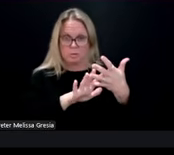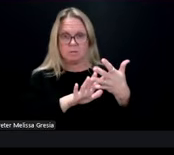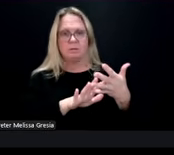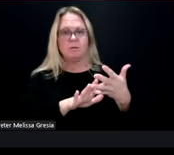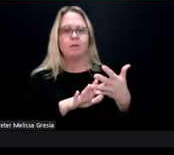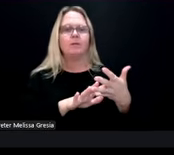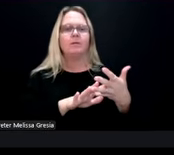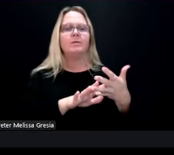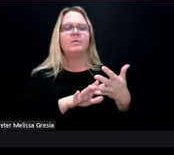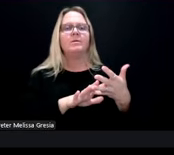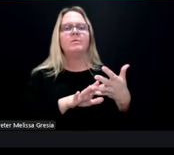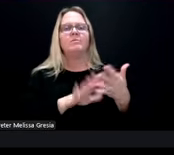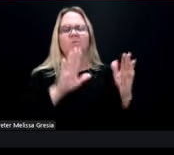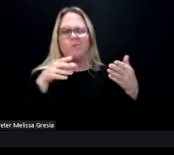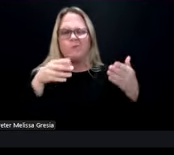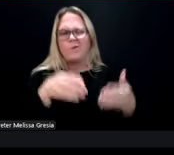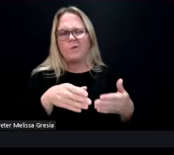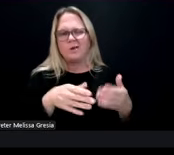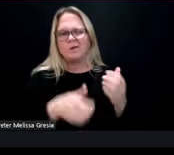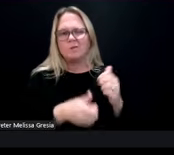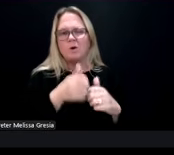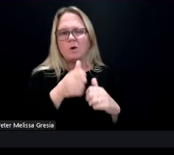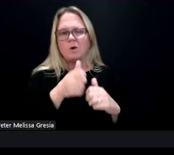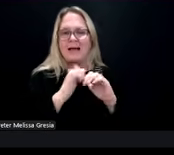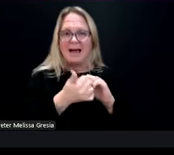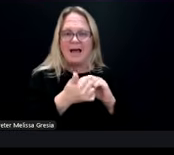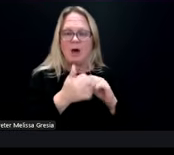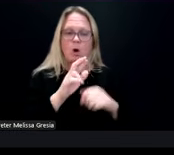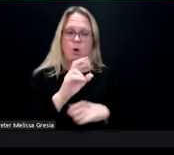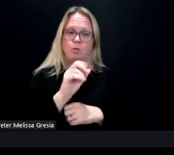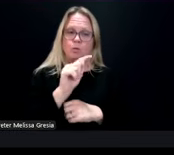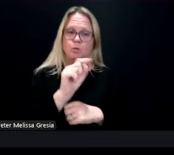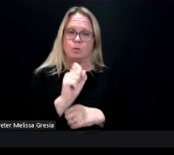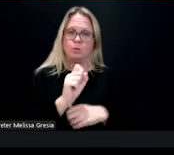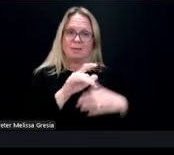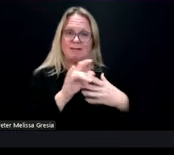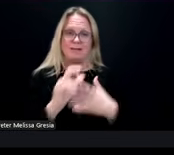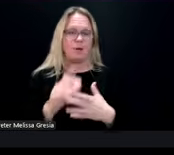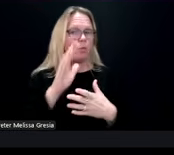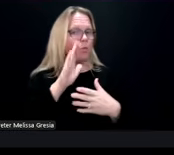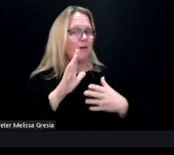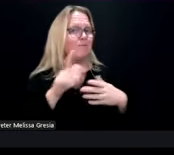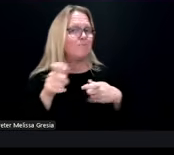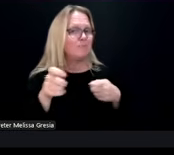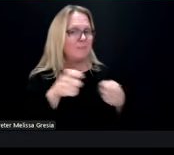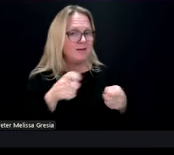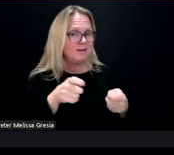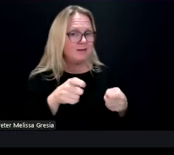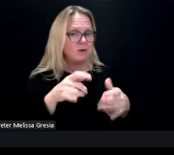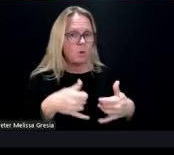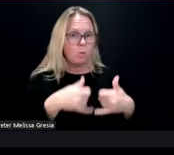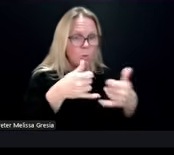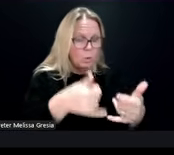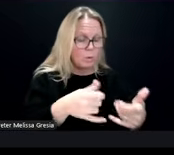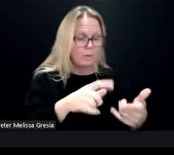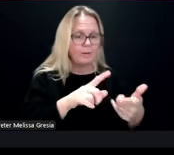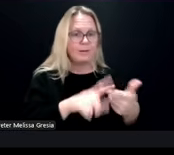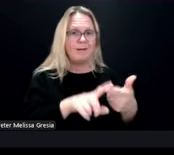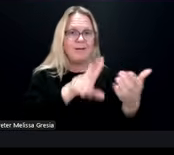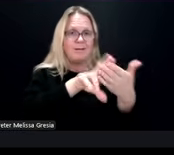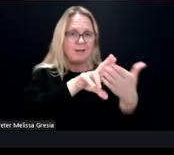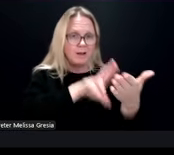capabilities focused on how the roots hub lead will manage the award, the contracting process,